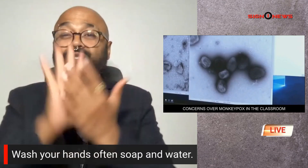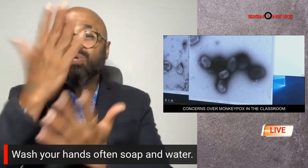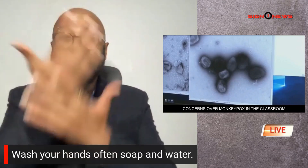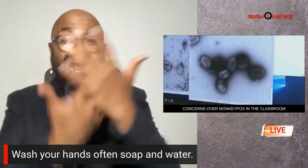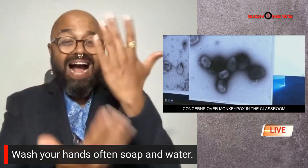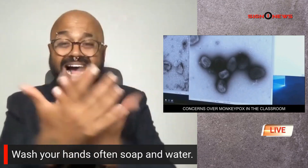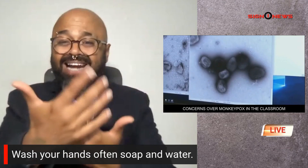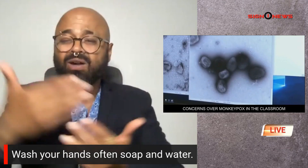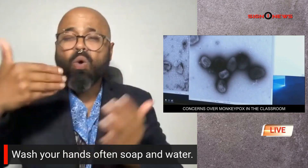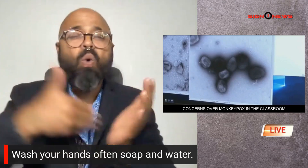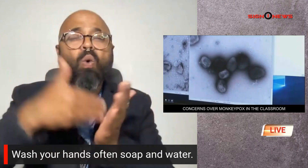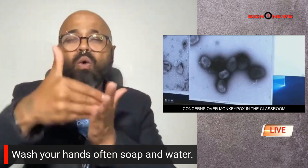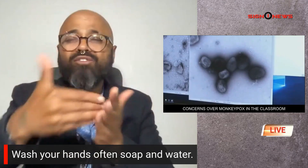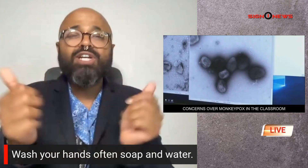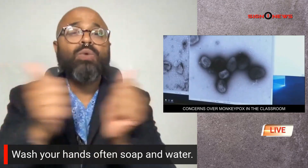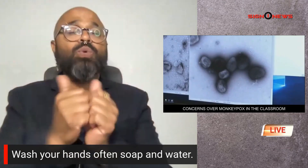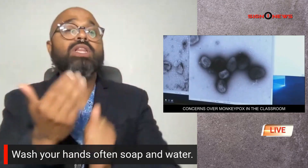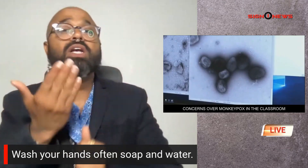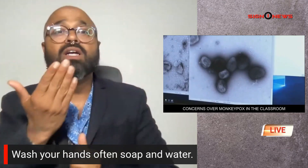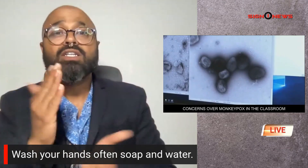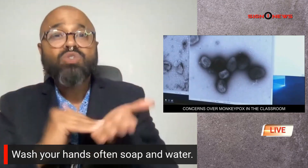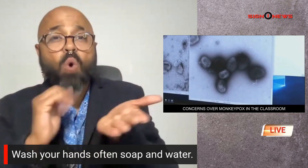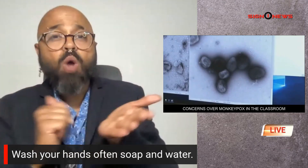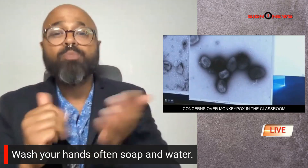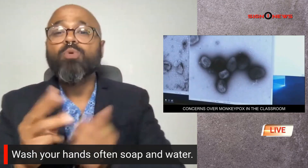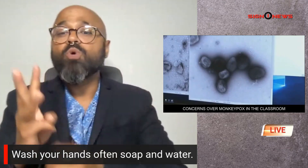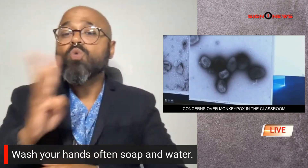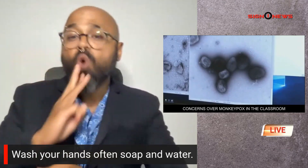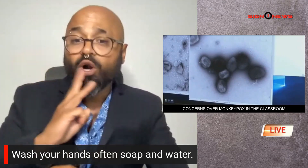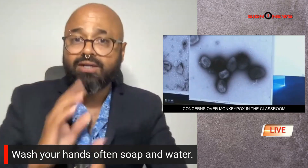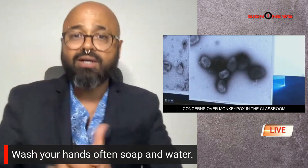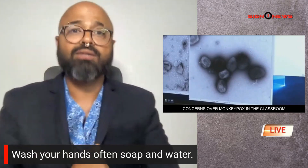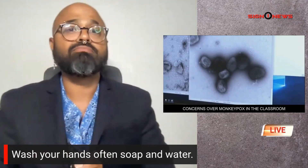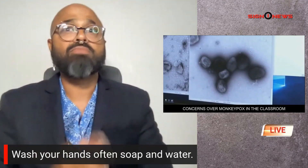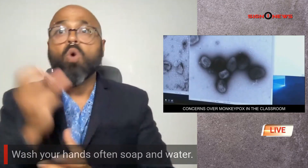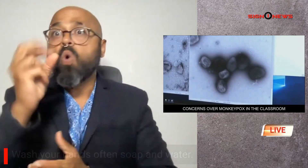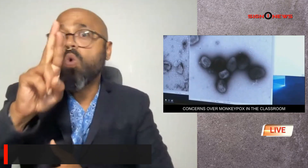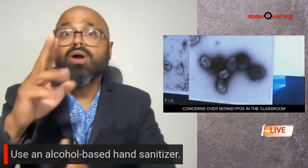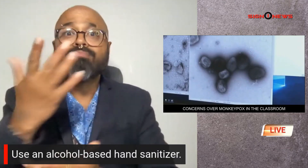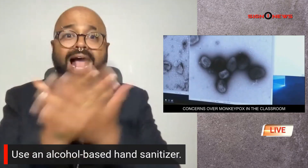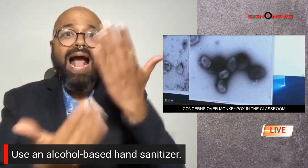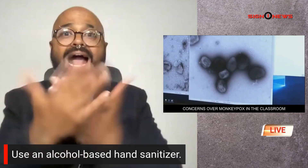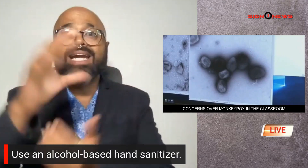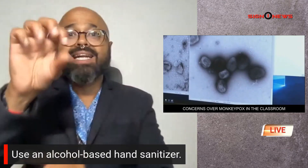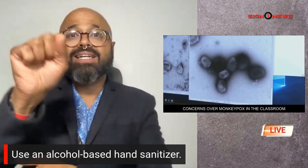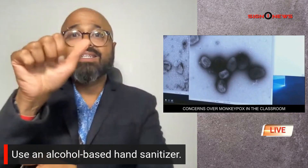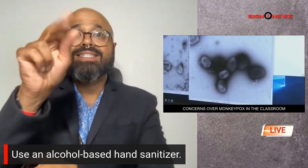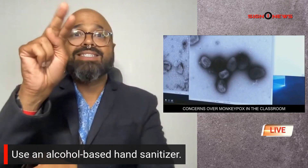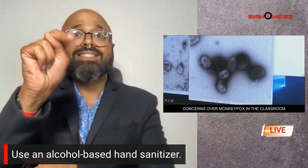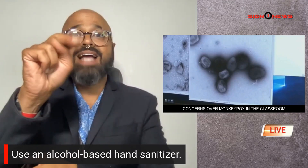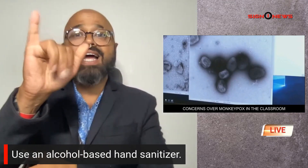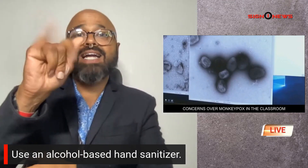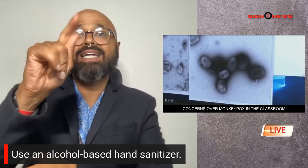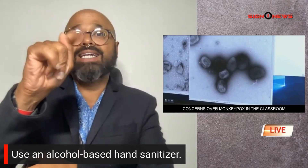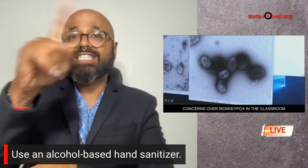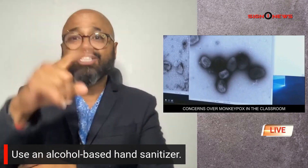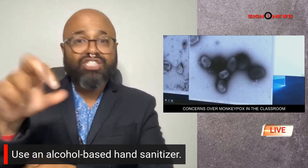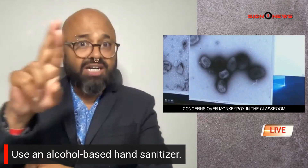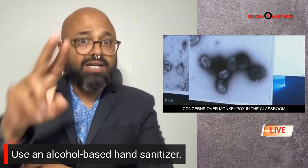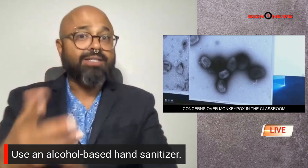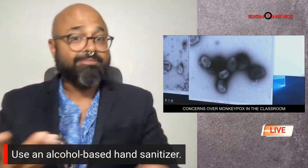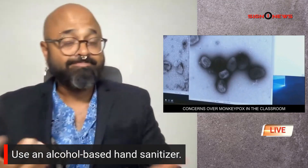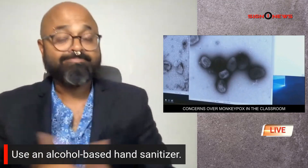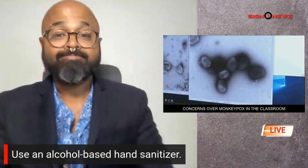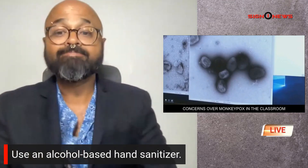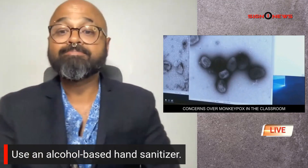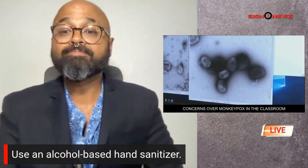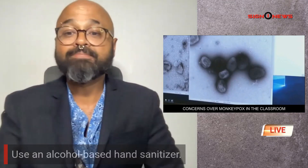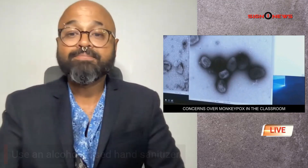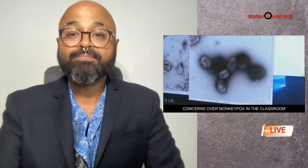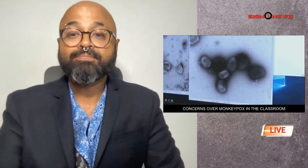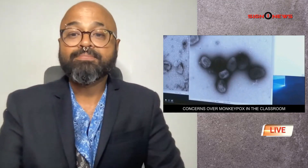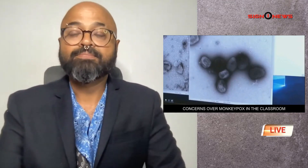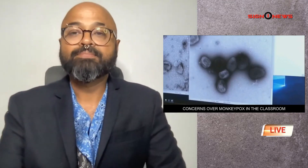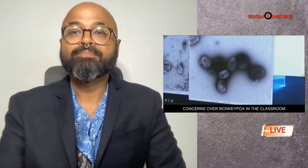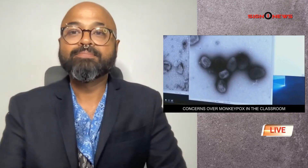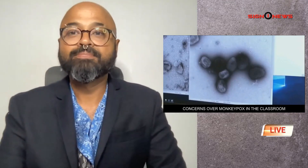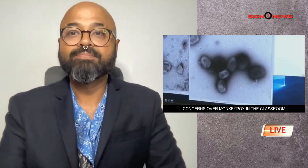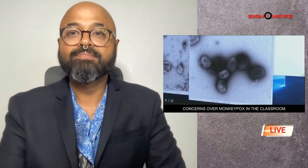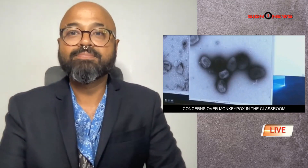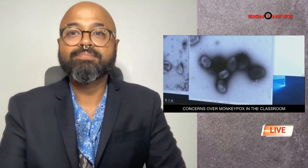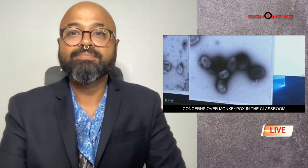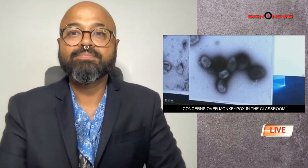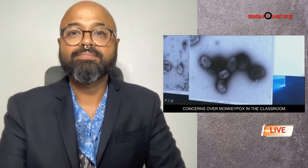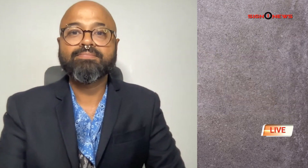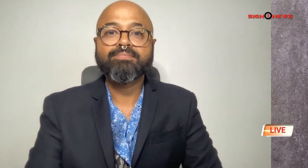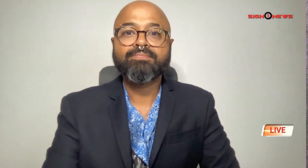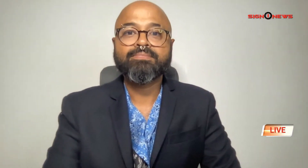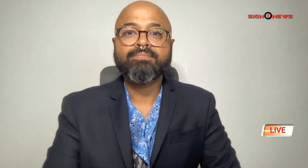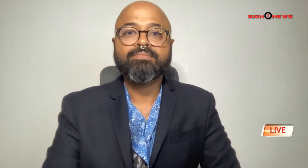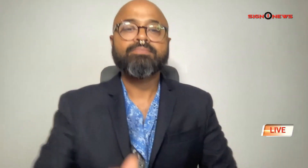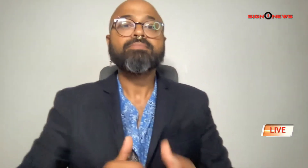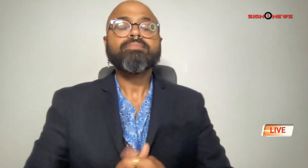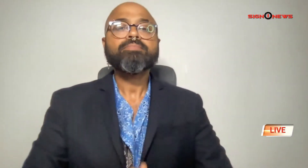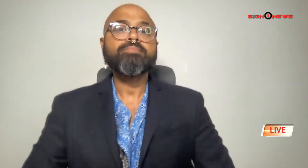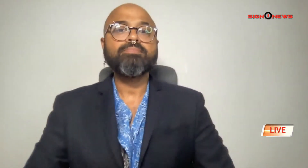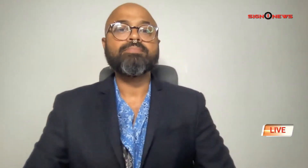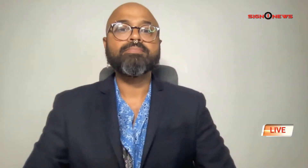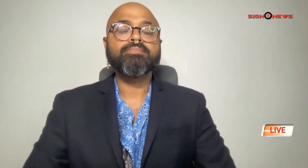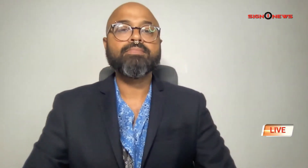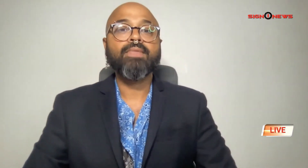wash your hands often with soap and water or use alcohol-based hand sanitizer